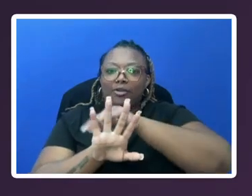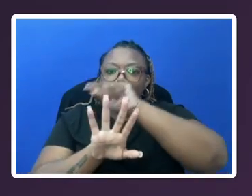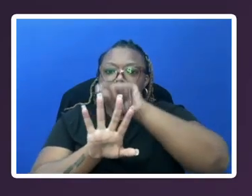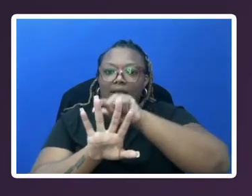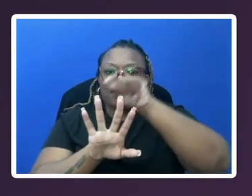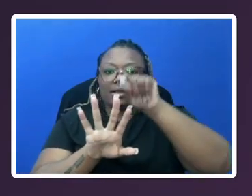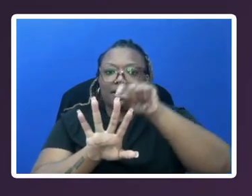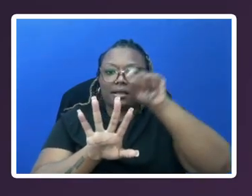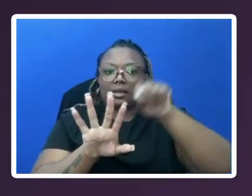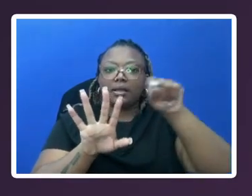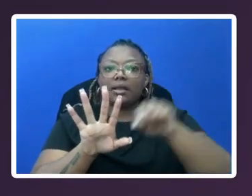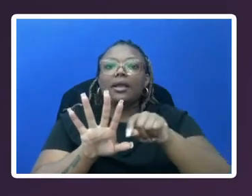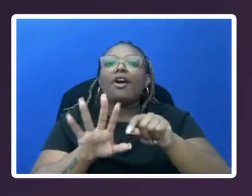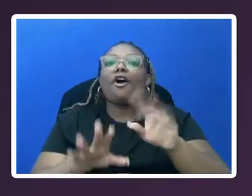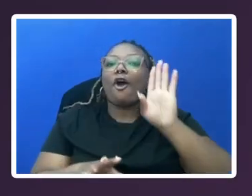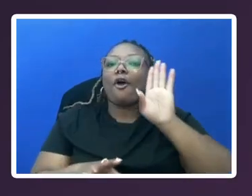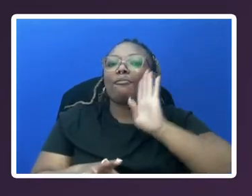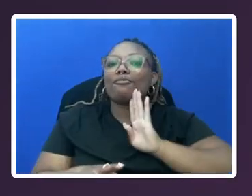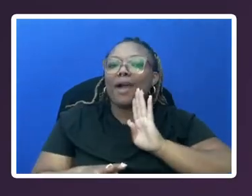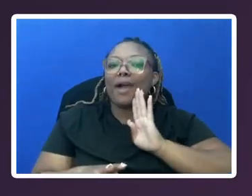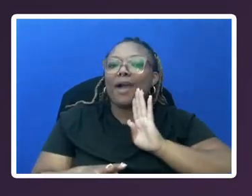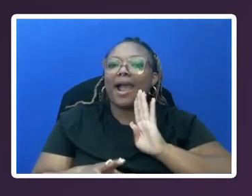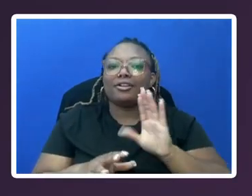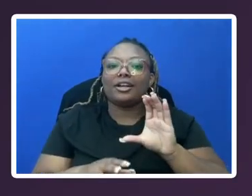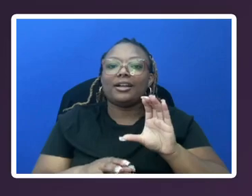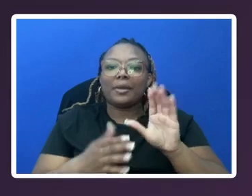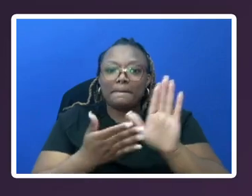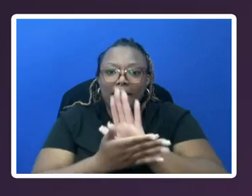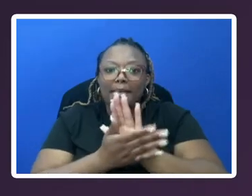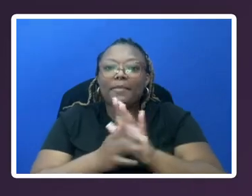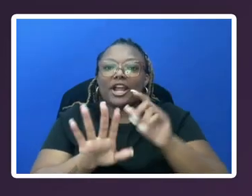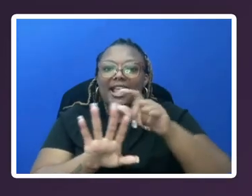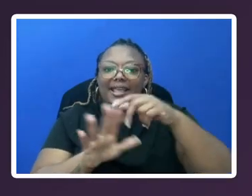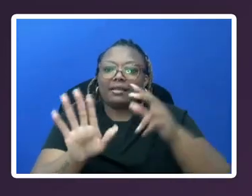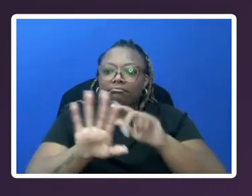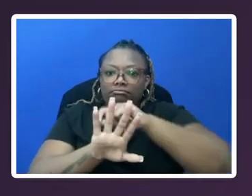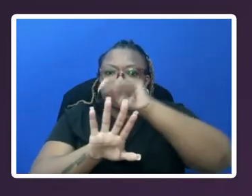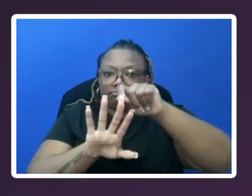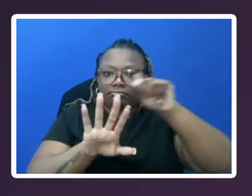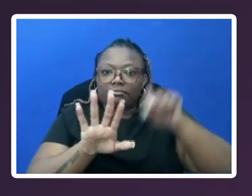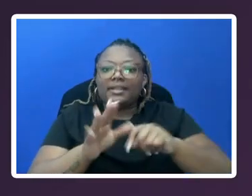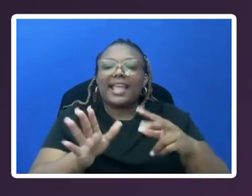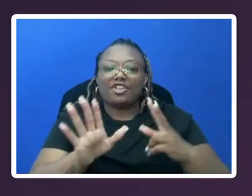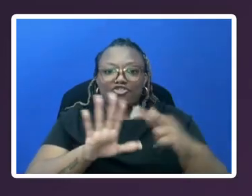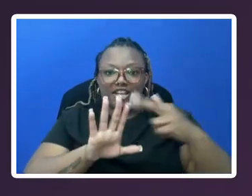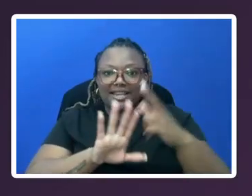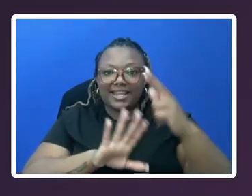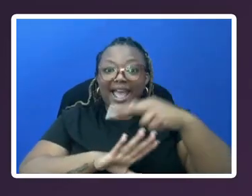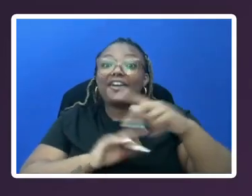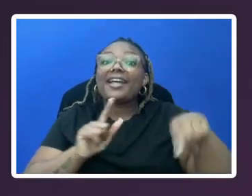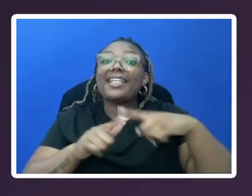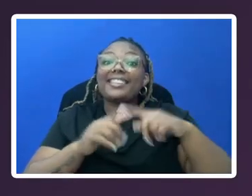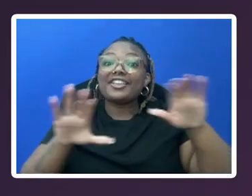paper. And you'd cut it out, and you decorate it. And voila, you'd have a Thanksgiving Day turkey.